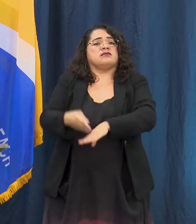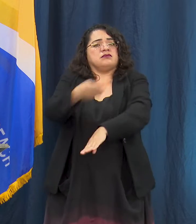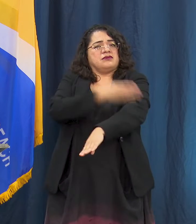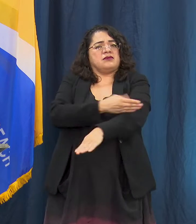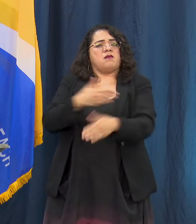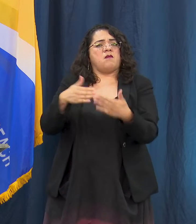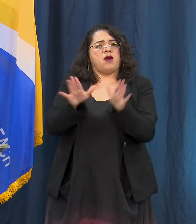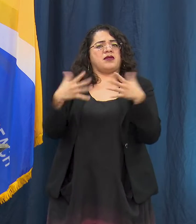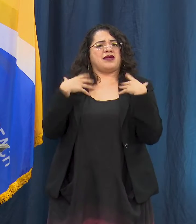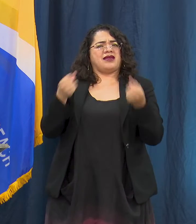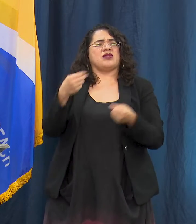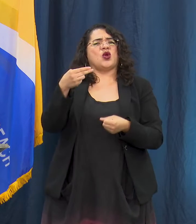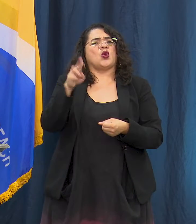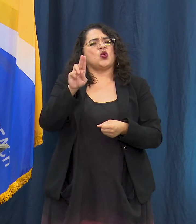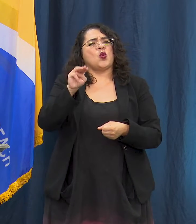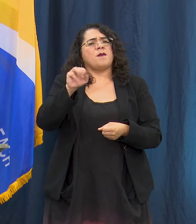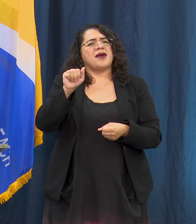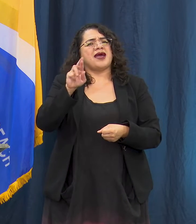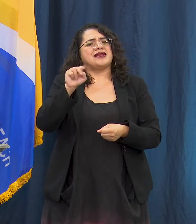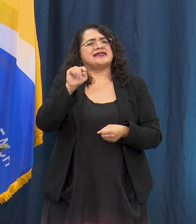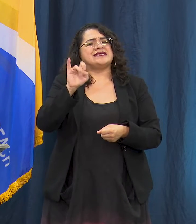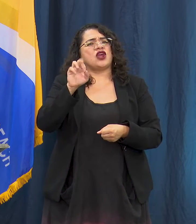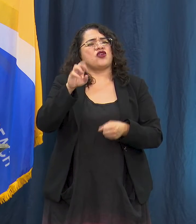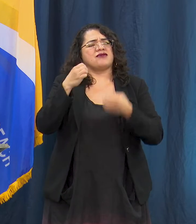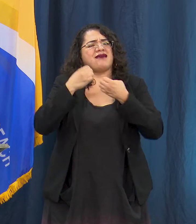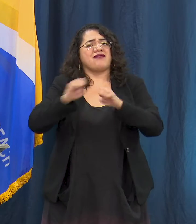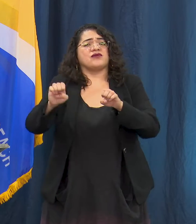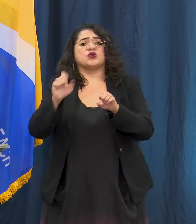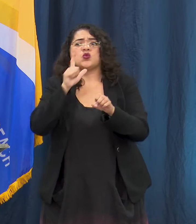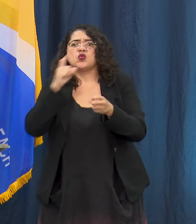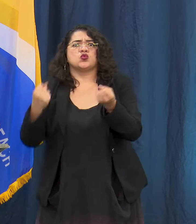services by providing additional staff support. So as always, if you're